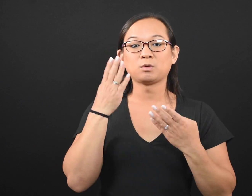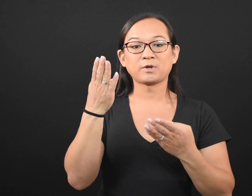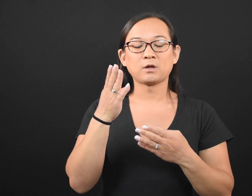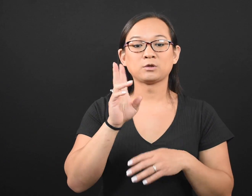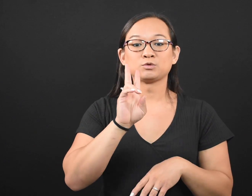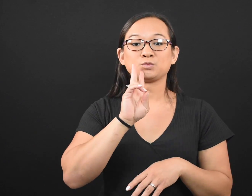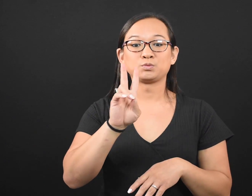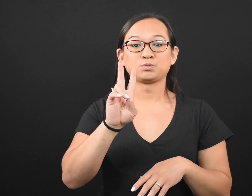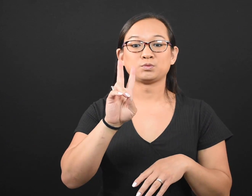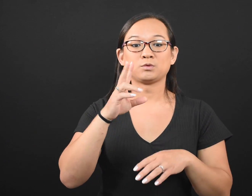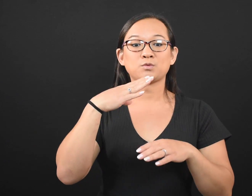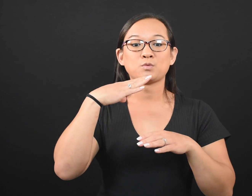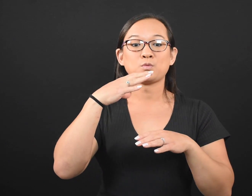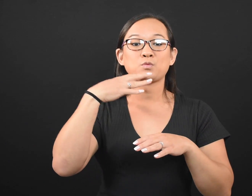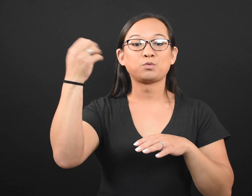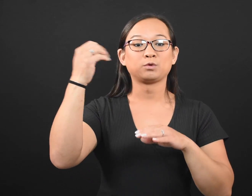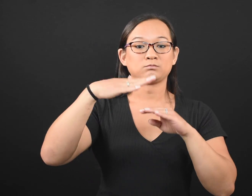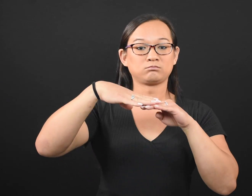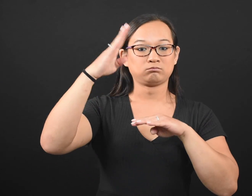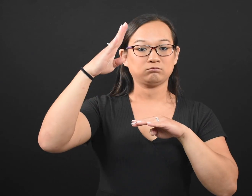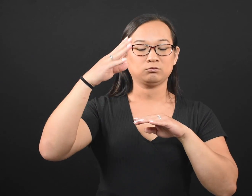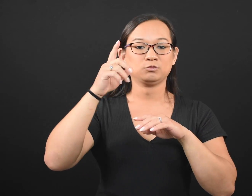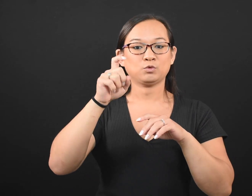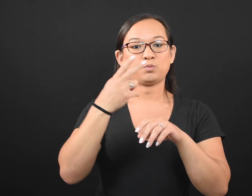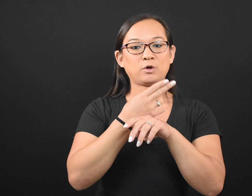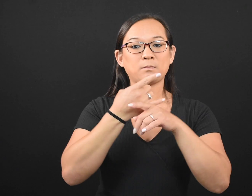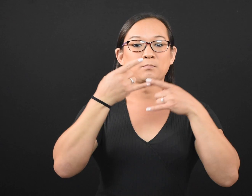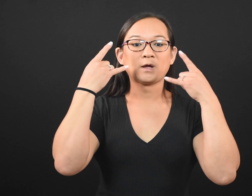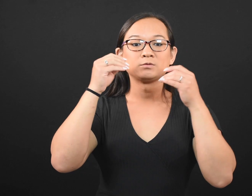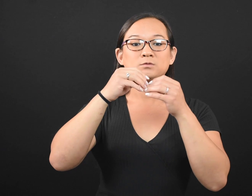the risk of getting and spreading the virus that causes COVID-19.